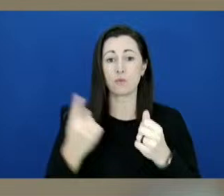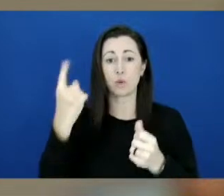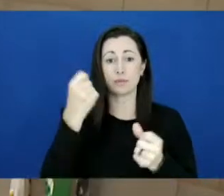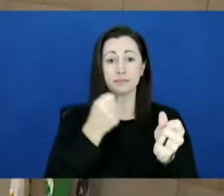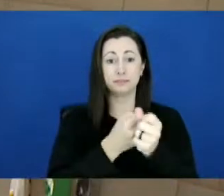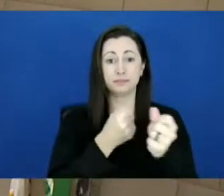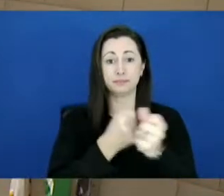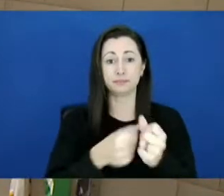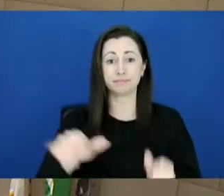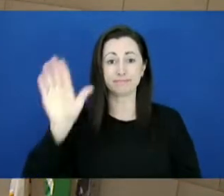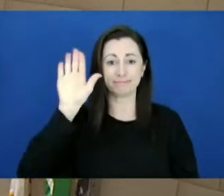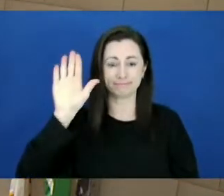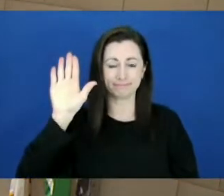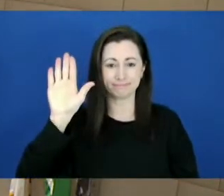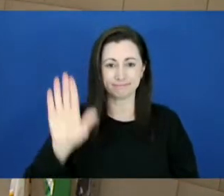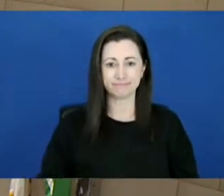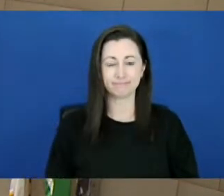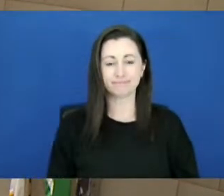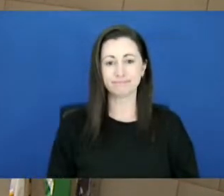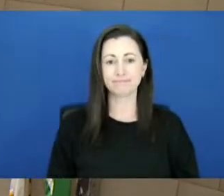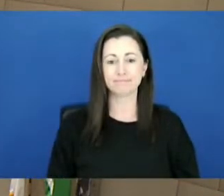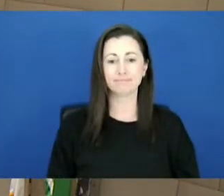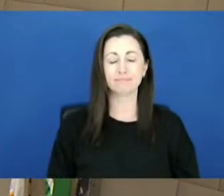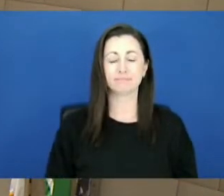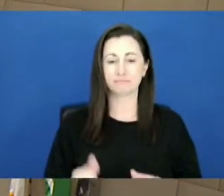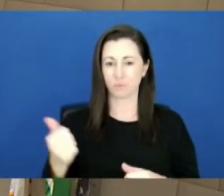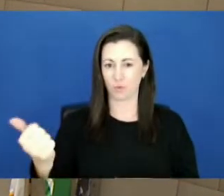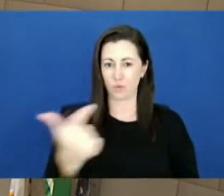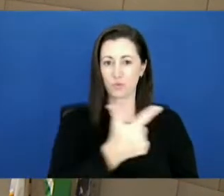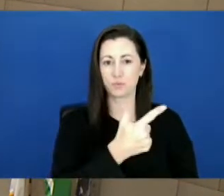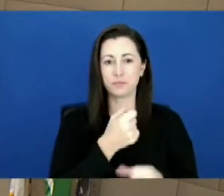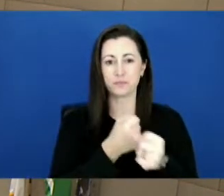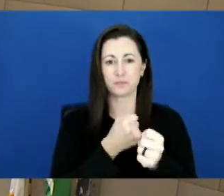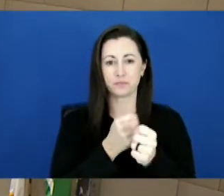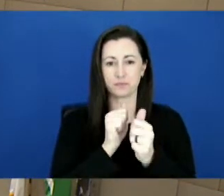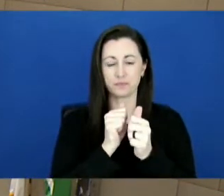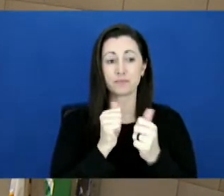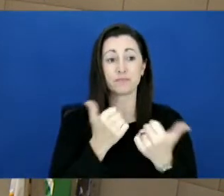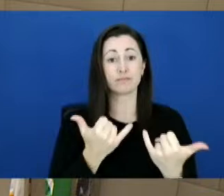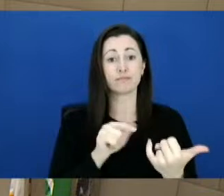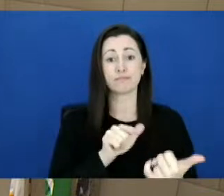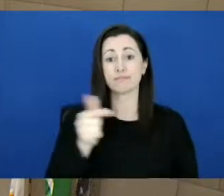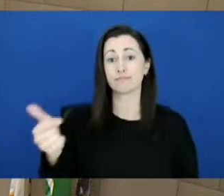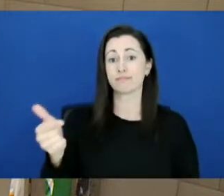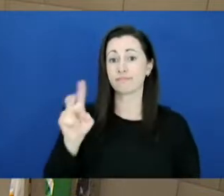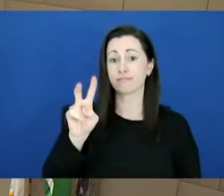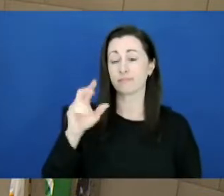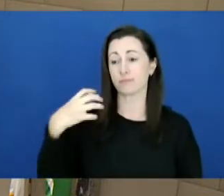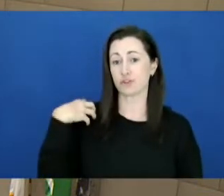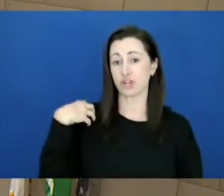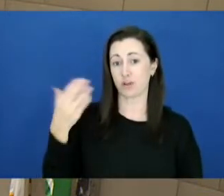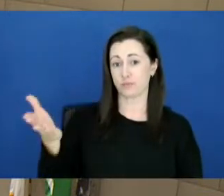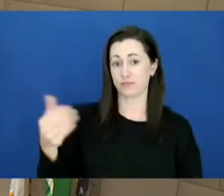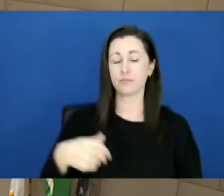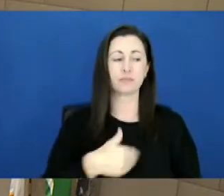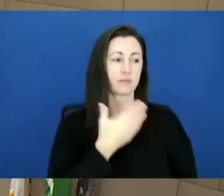TO BE HEARD? AT THIS TIME, ALL OF THOSE IN FAVOR PLEASE RAISE YOUR RIGHT HAND.